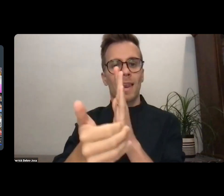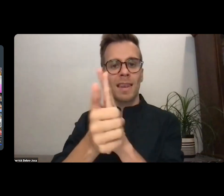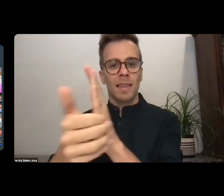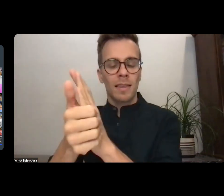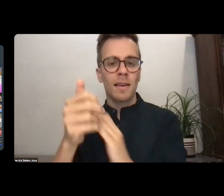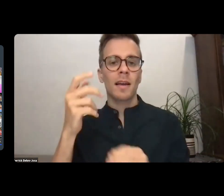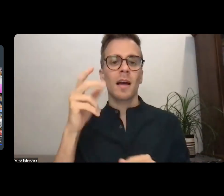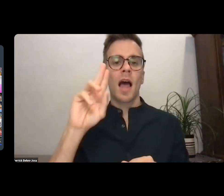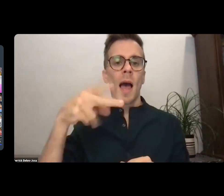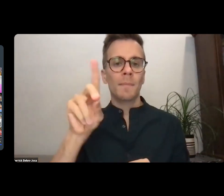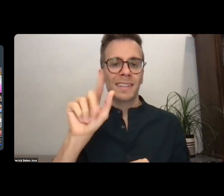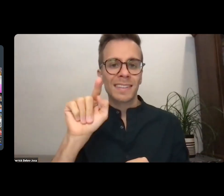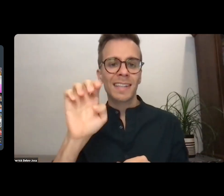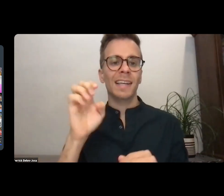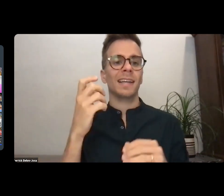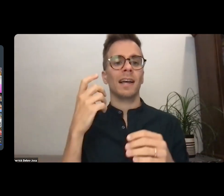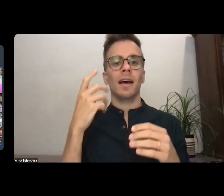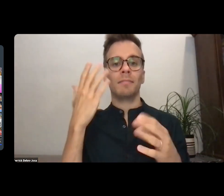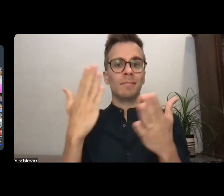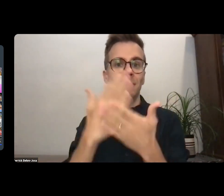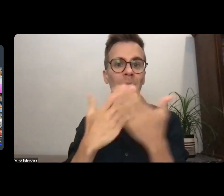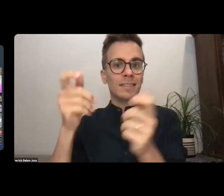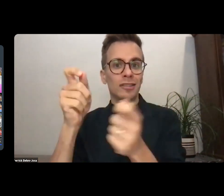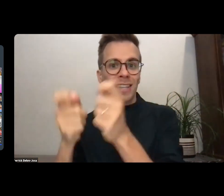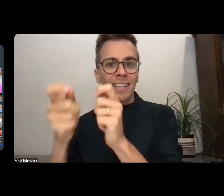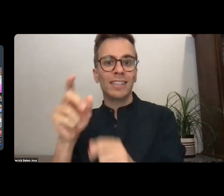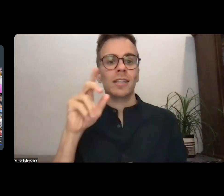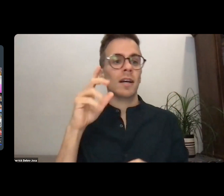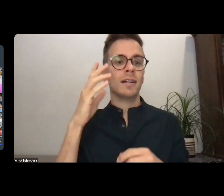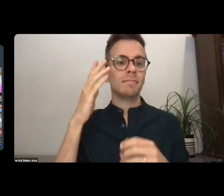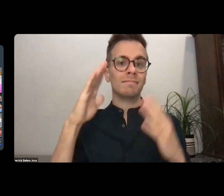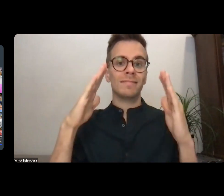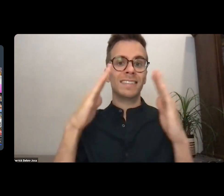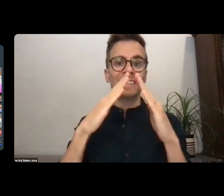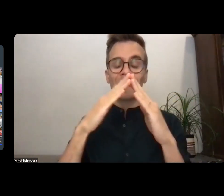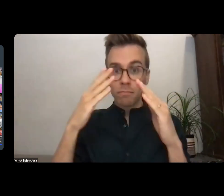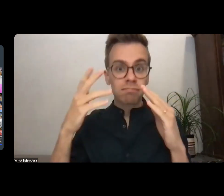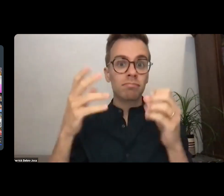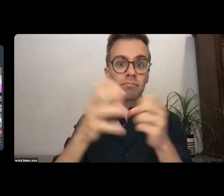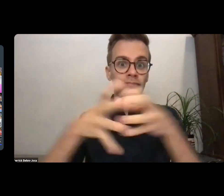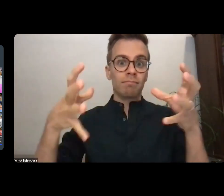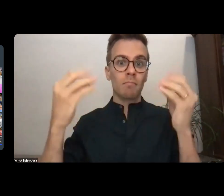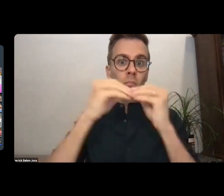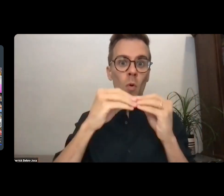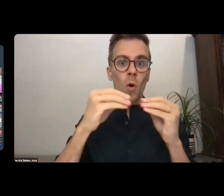And every 4 years, there would be amendments and updates, and perhaps some changes, as